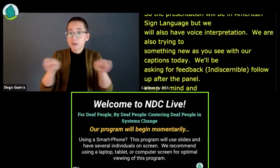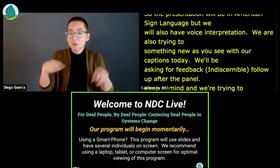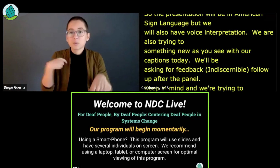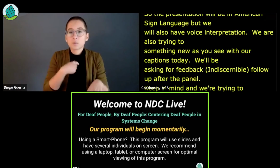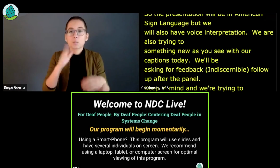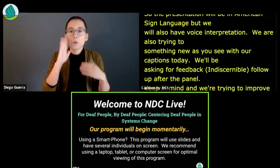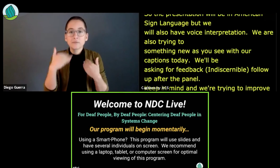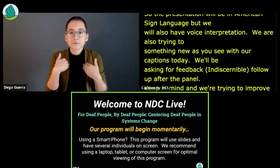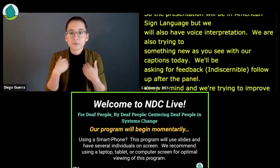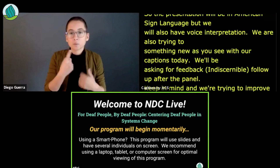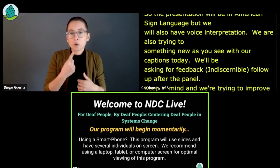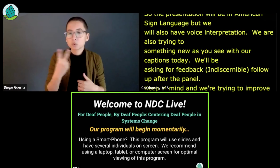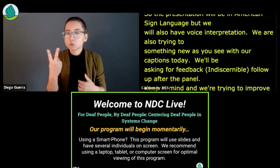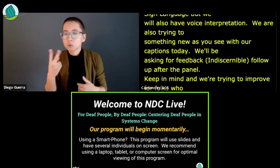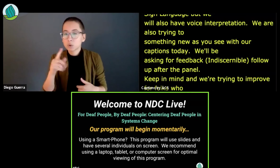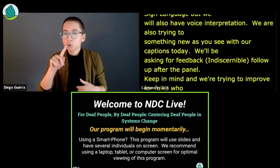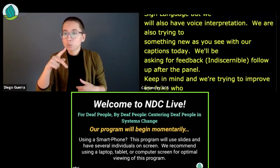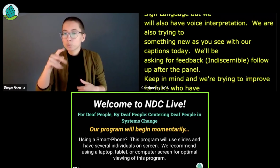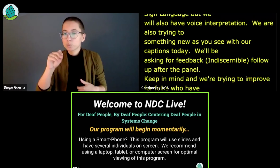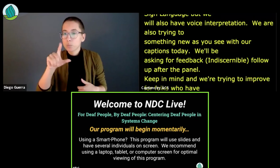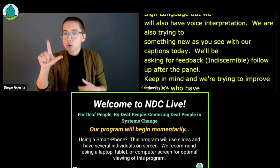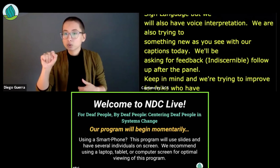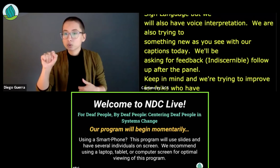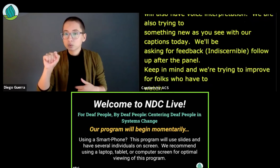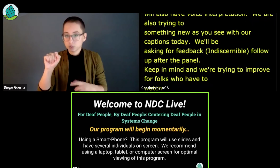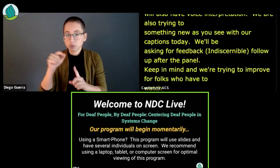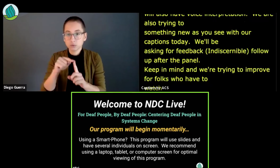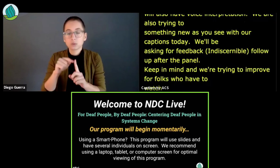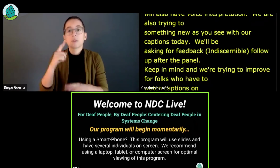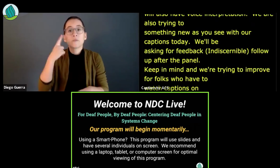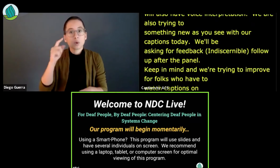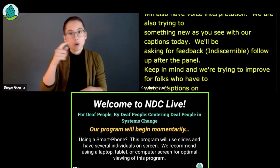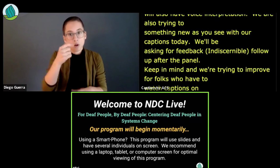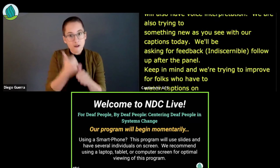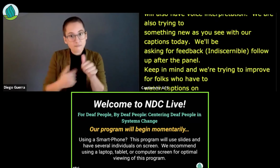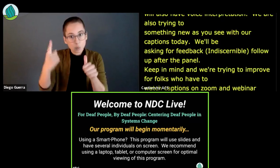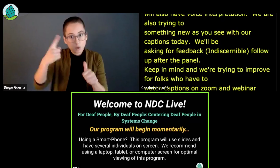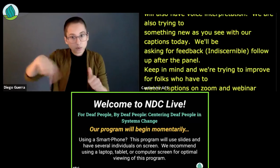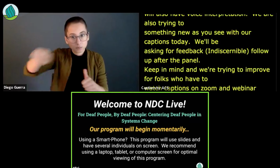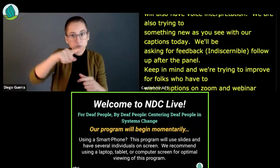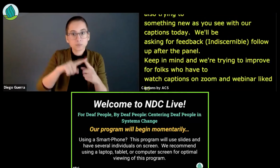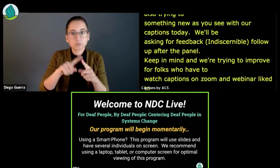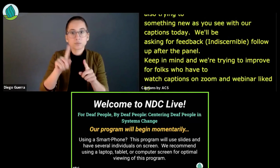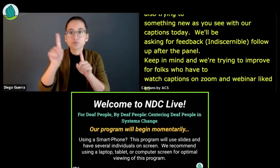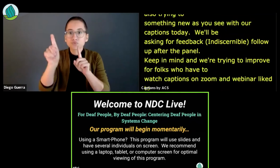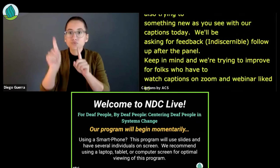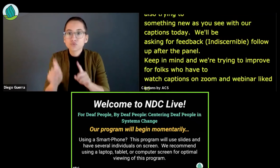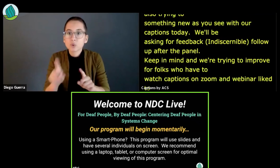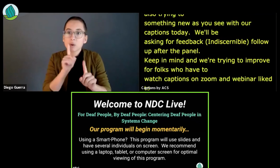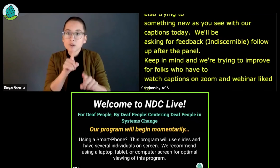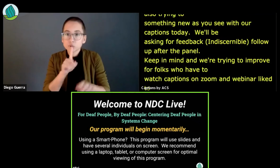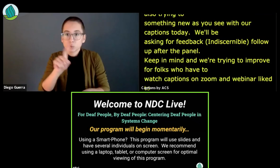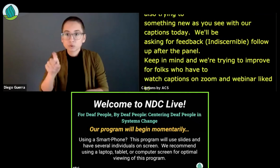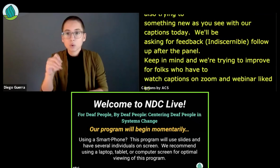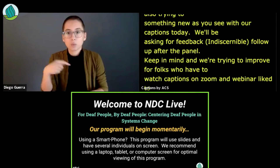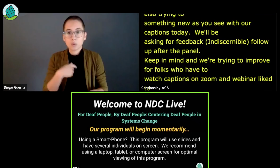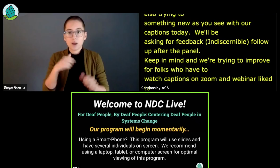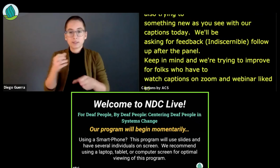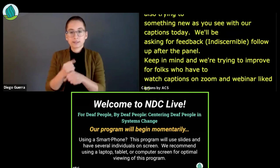like today. We will also have a couple of polls, and you'll see those pop up. There'll be questions that you can respond to